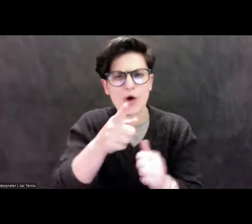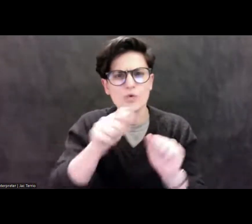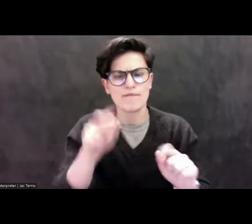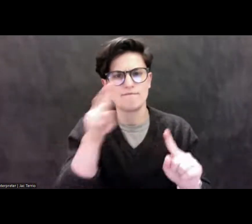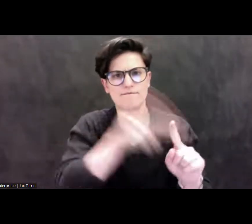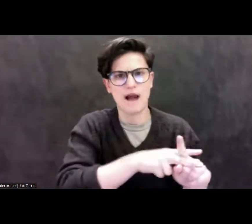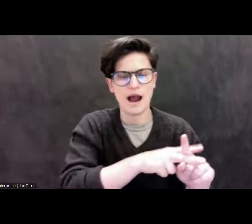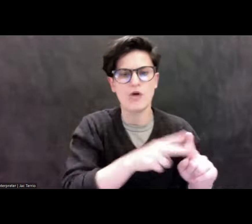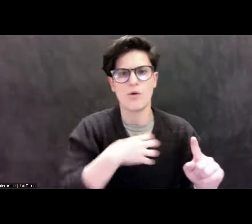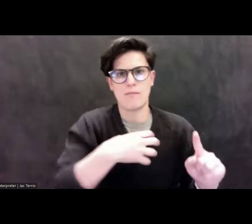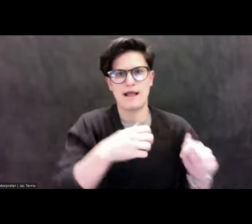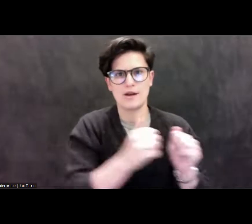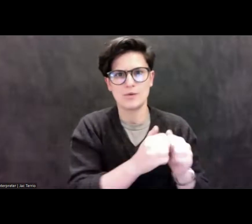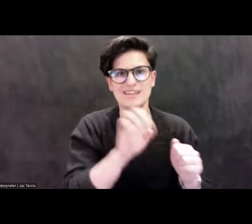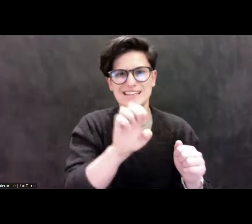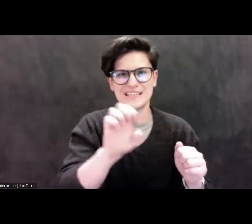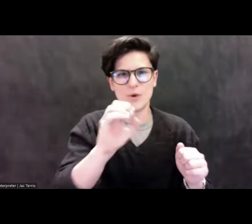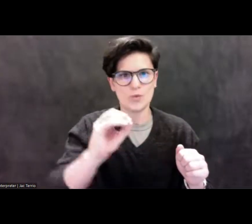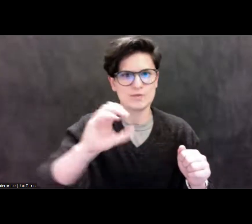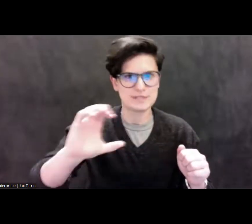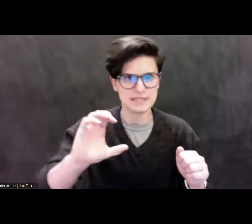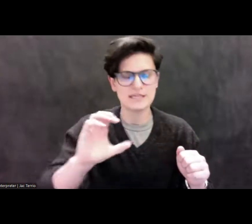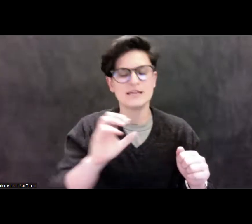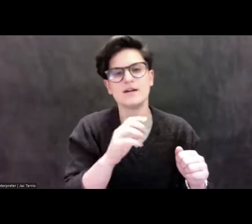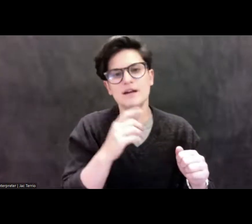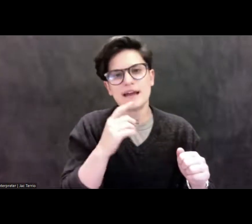15:08:00 Oc. in the Commission on Human Rights and Opportunities, C.